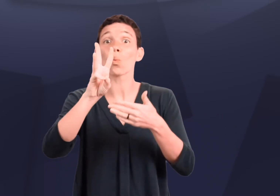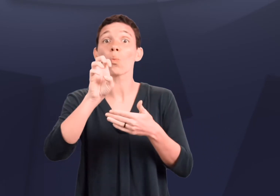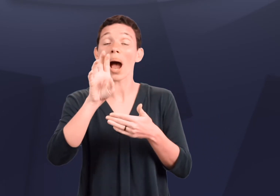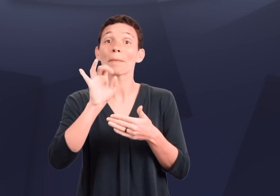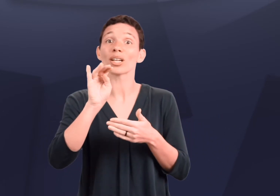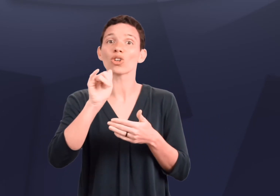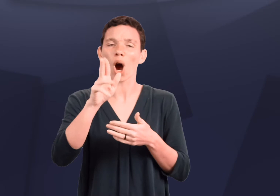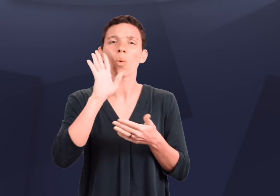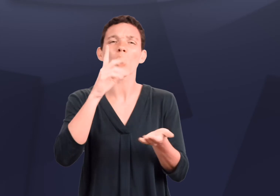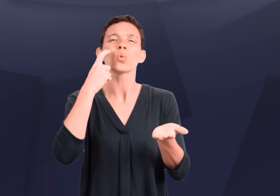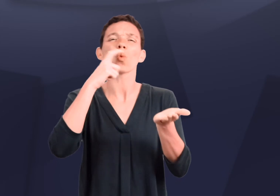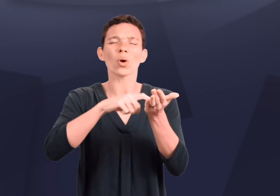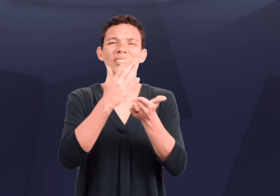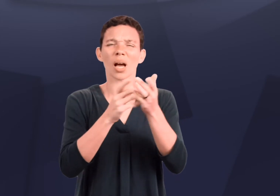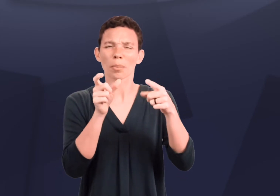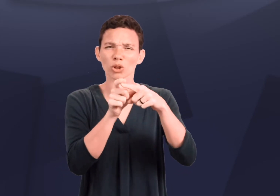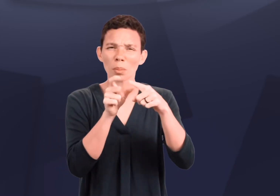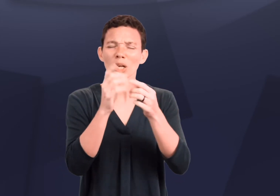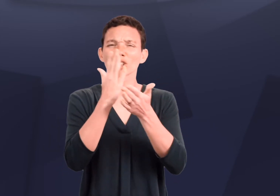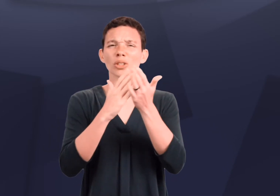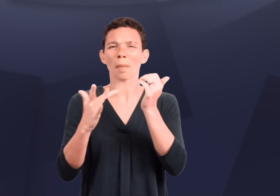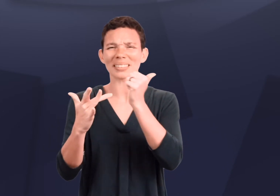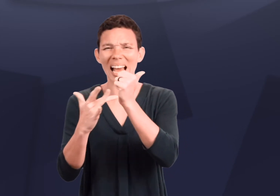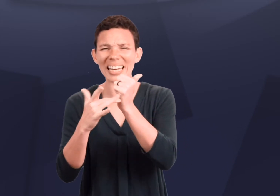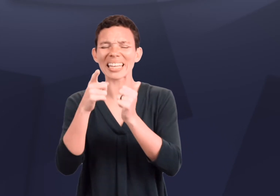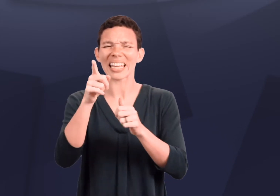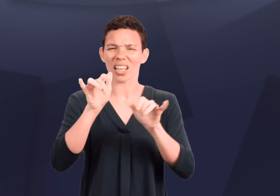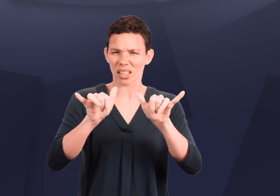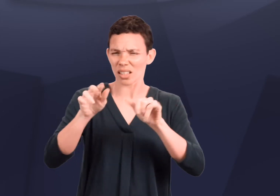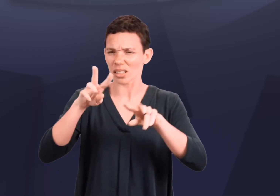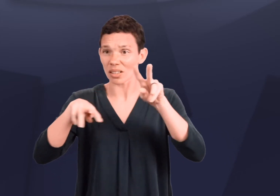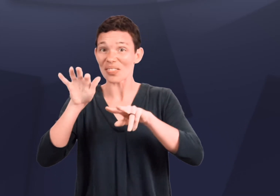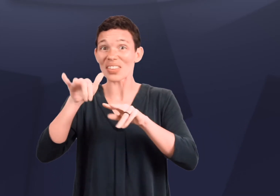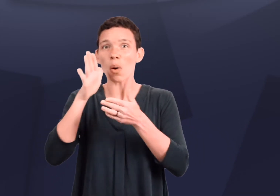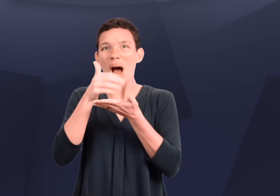During the webinar, you may notice some new terms and technique that are relevant to this work.